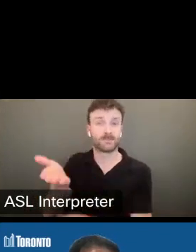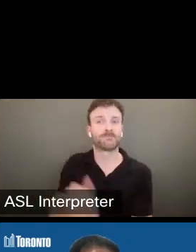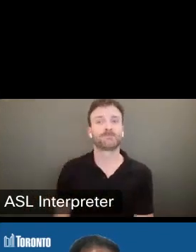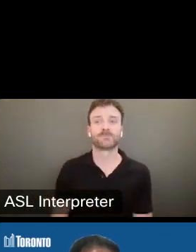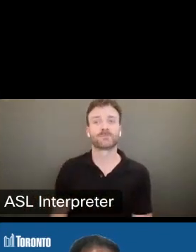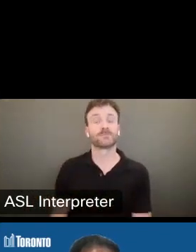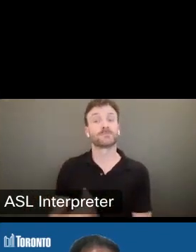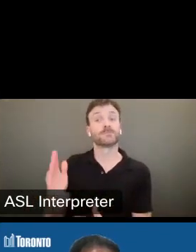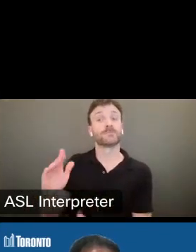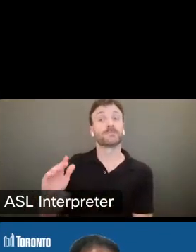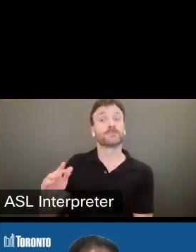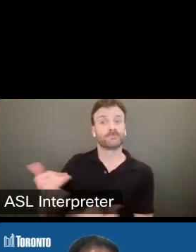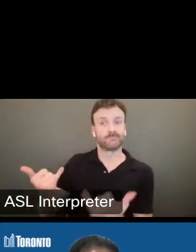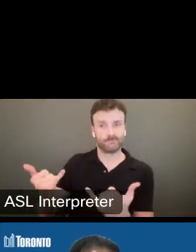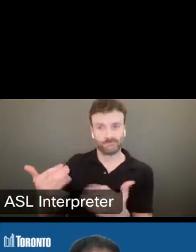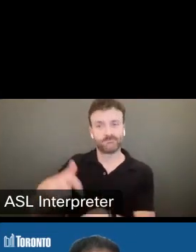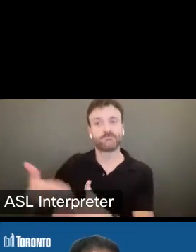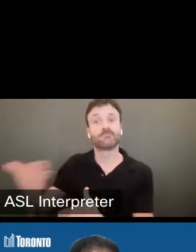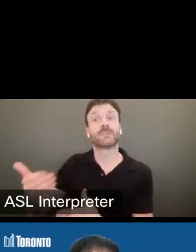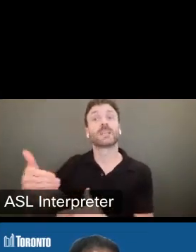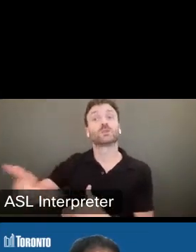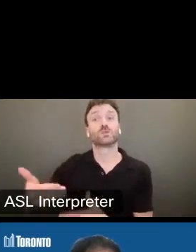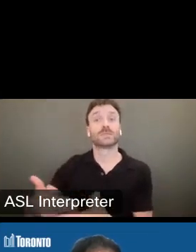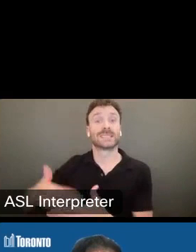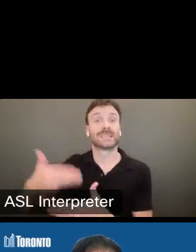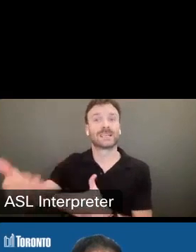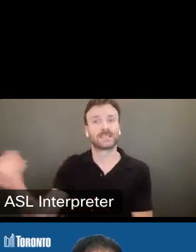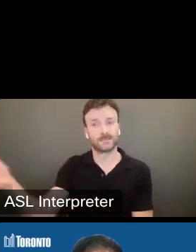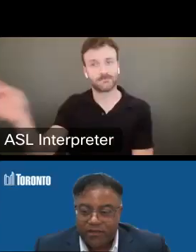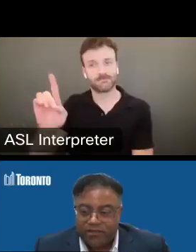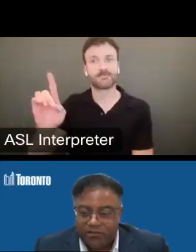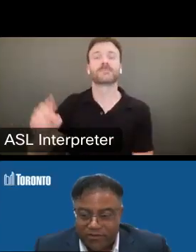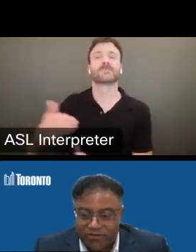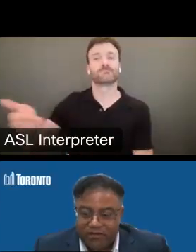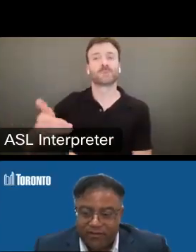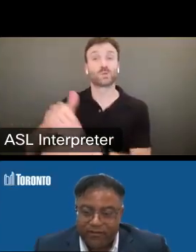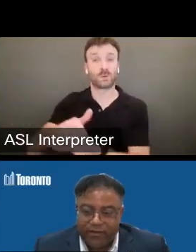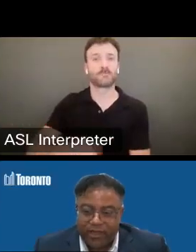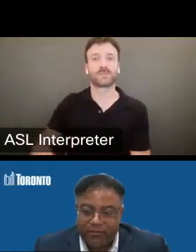I'd also like to introduce our other distinguished guest this evening, Councillor Myers.